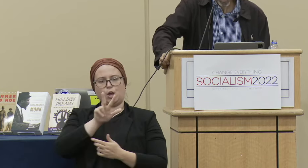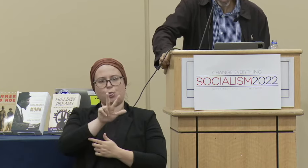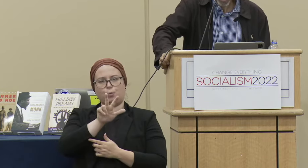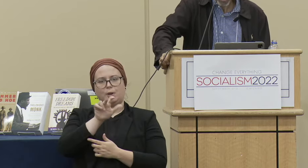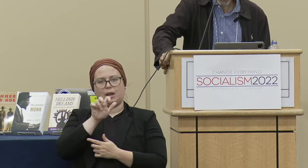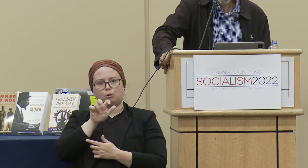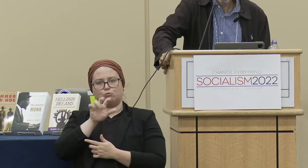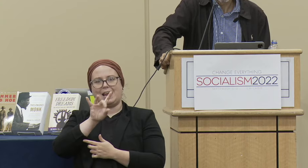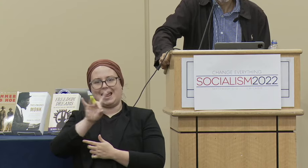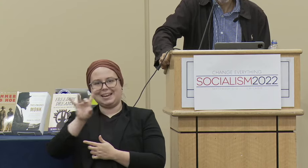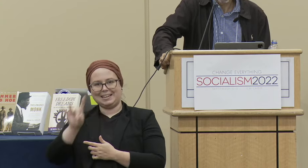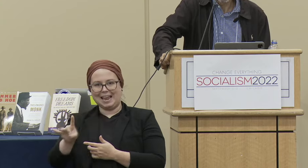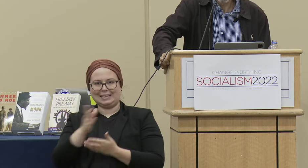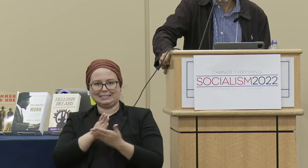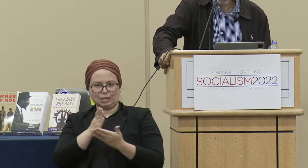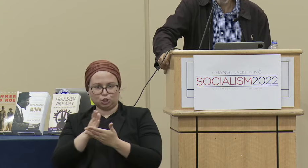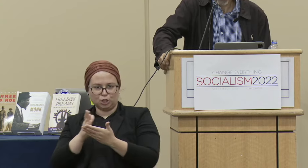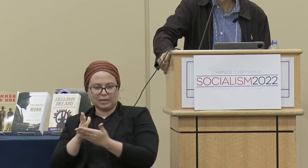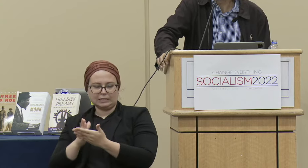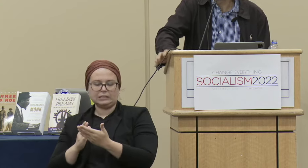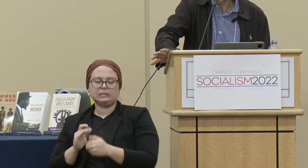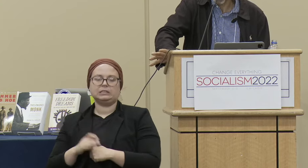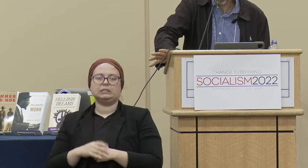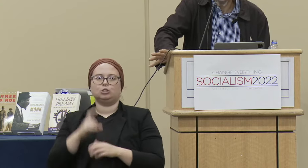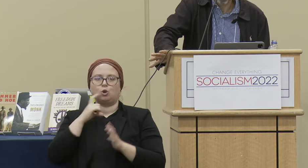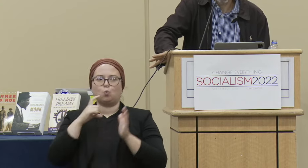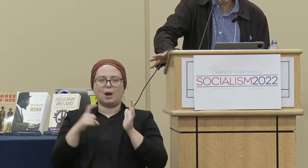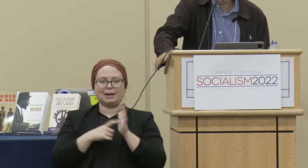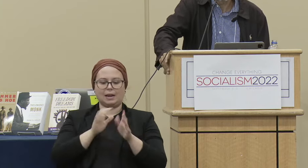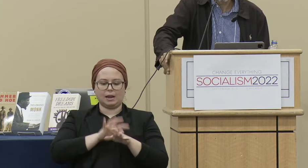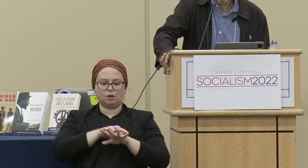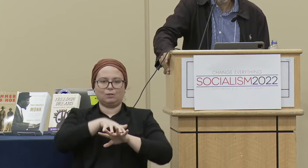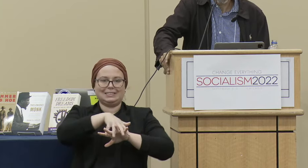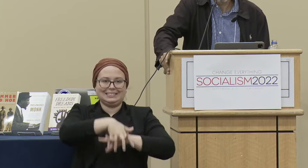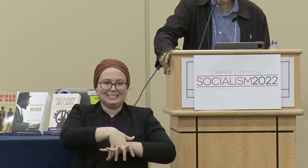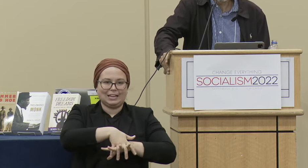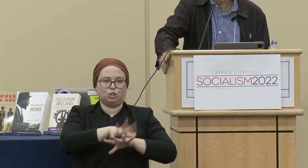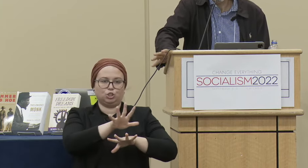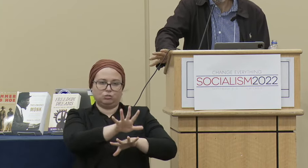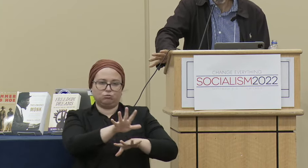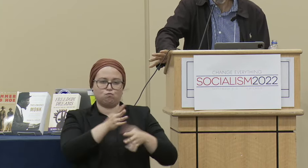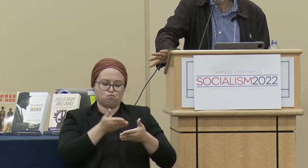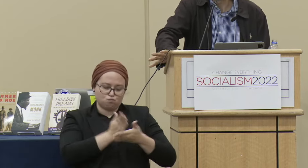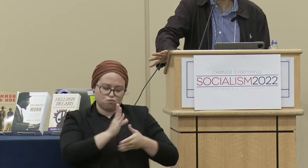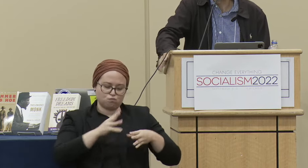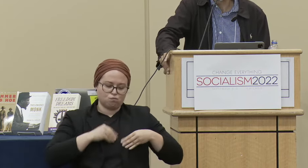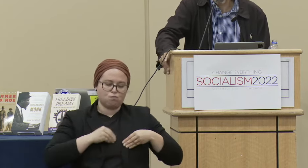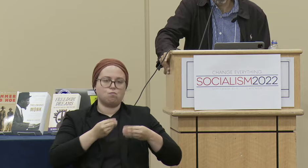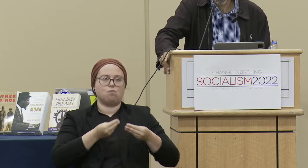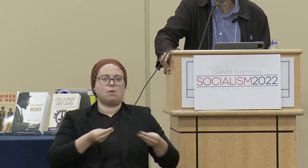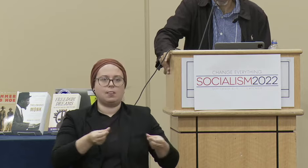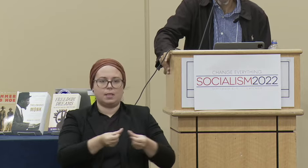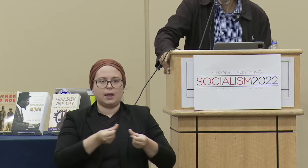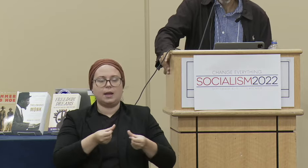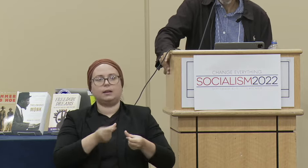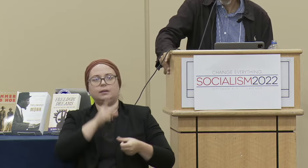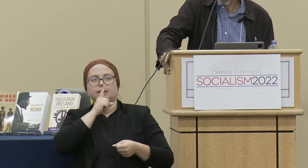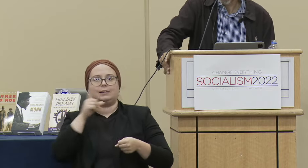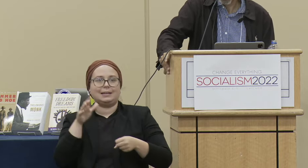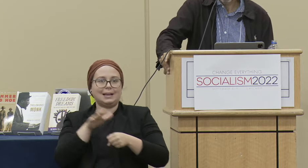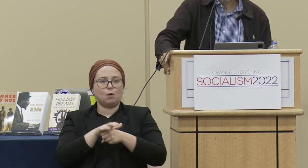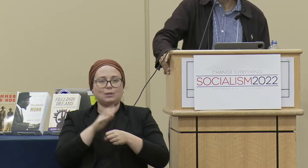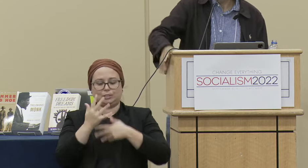read it, it's 388 section s, and it recognizes Indigenous